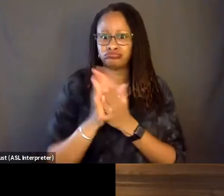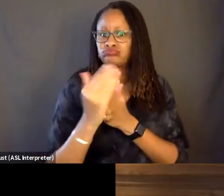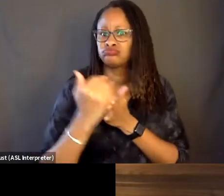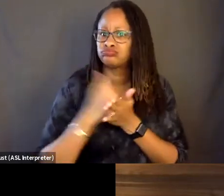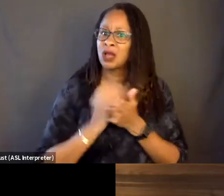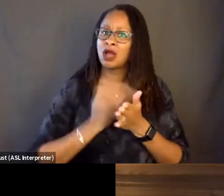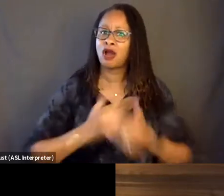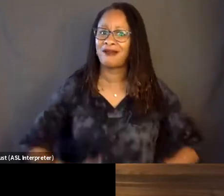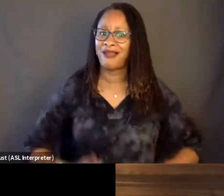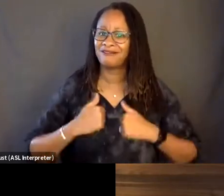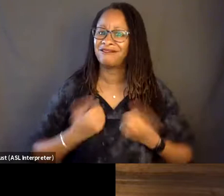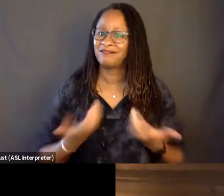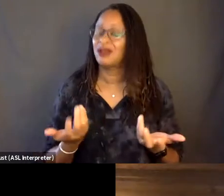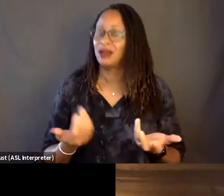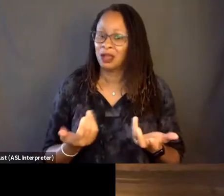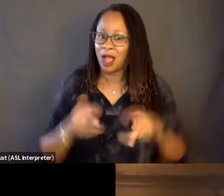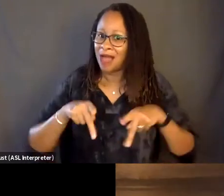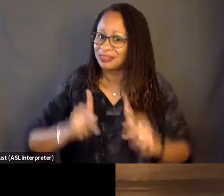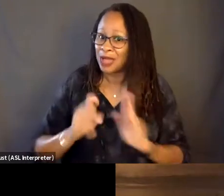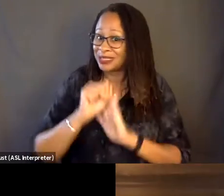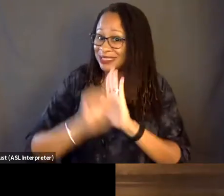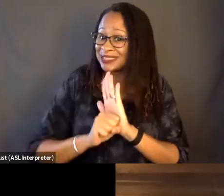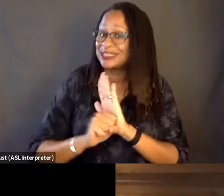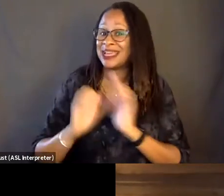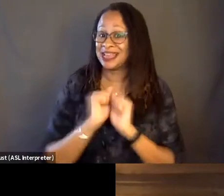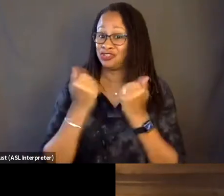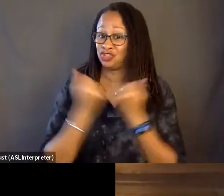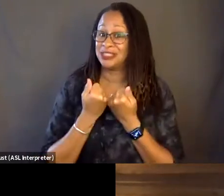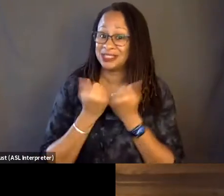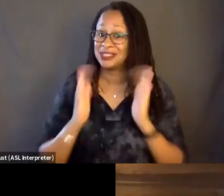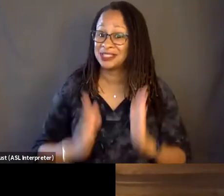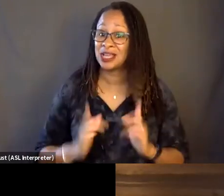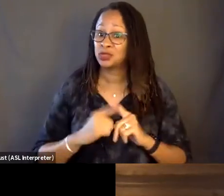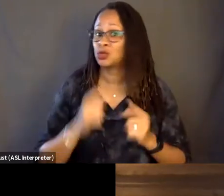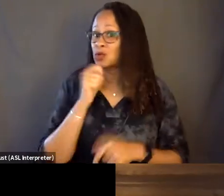are allowing state agents to not only invade our lives,